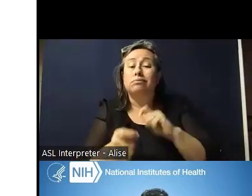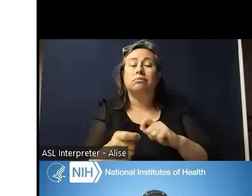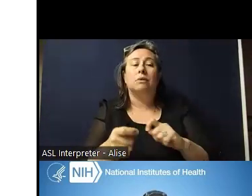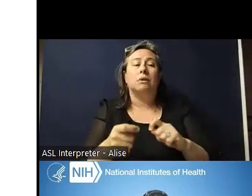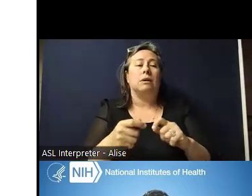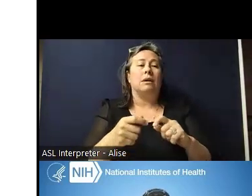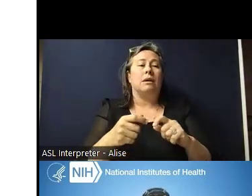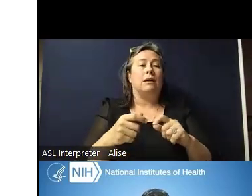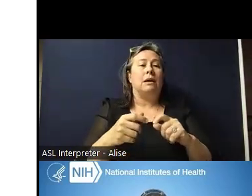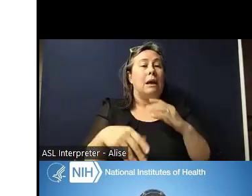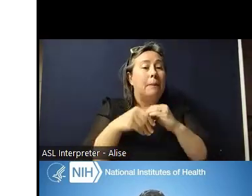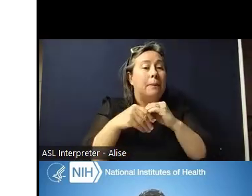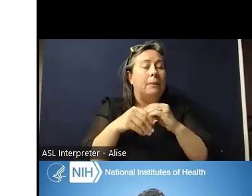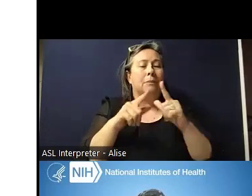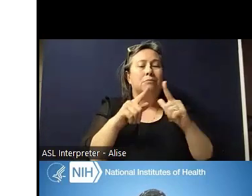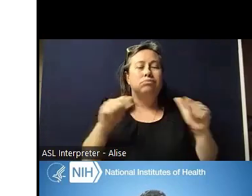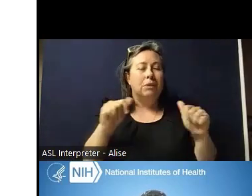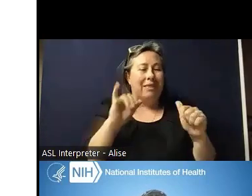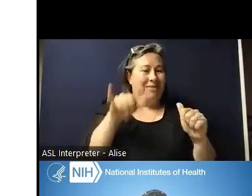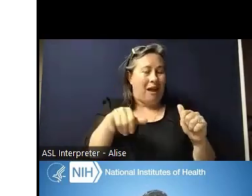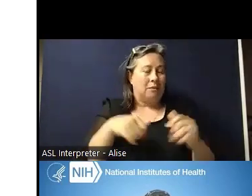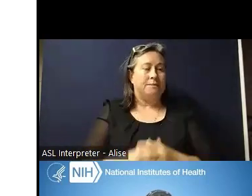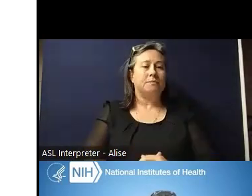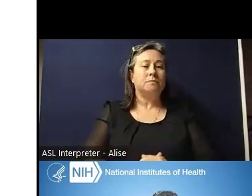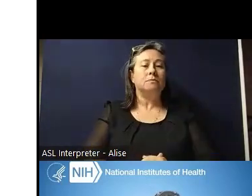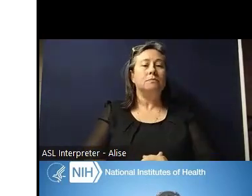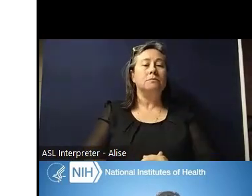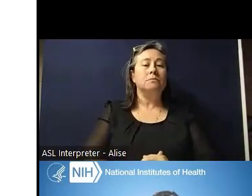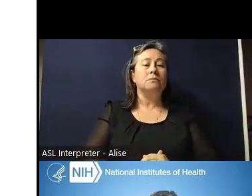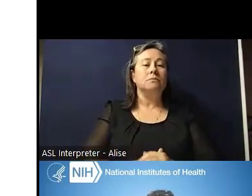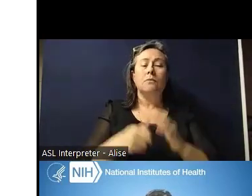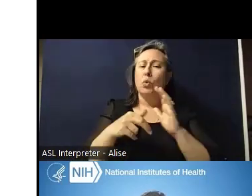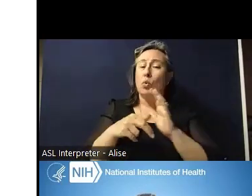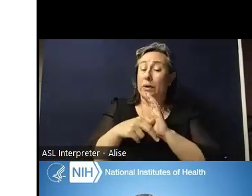and that sort of thing. Reviewing the funding opportunity announcements,